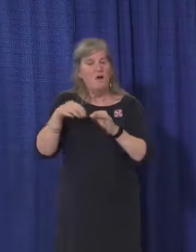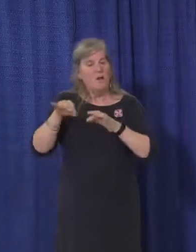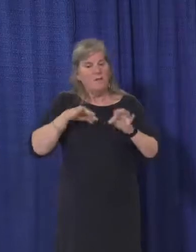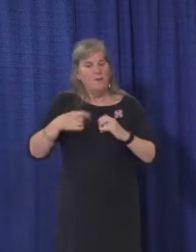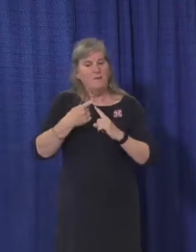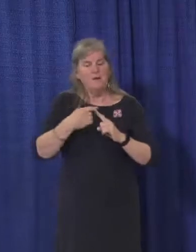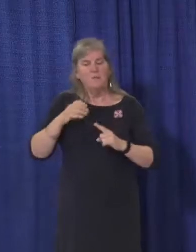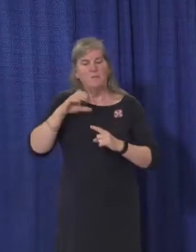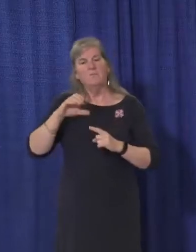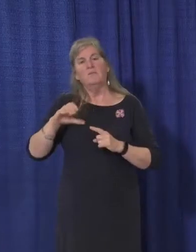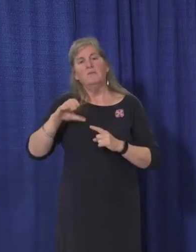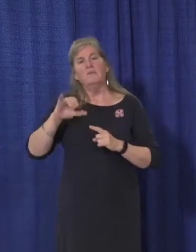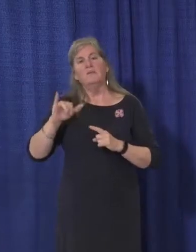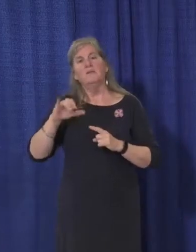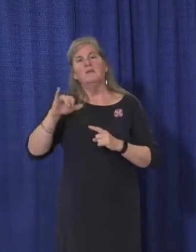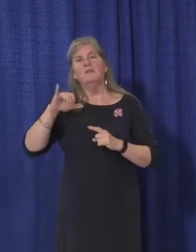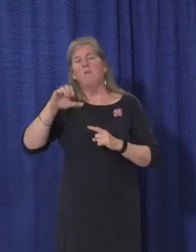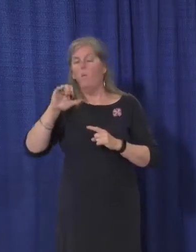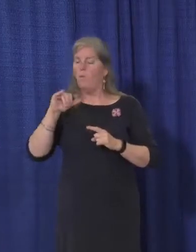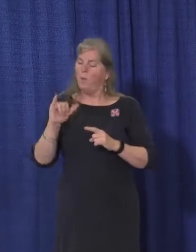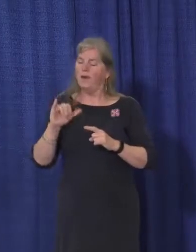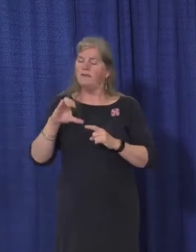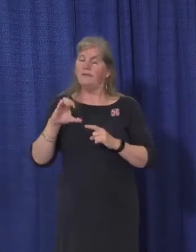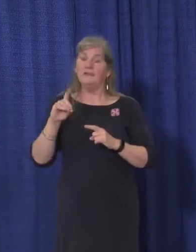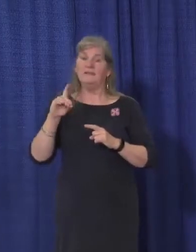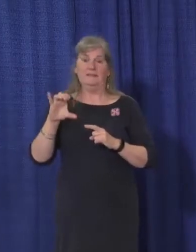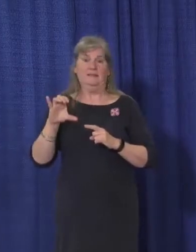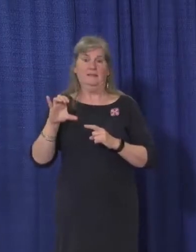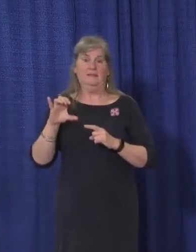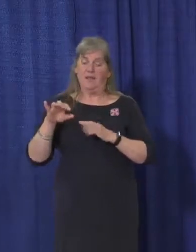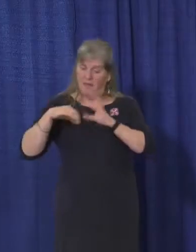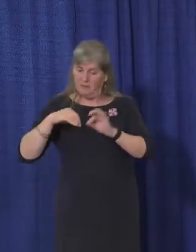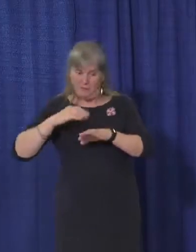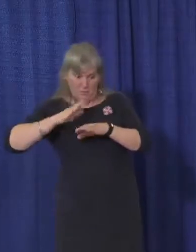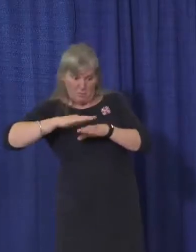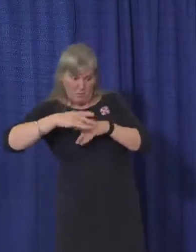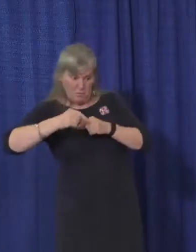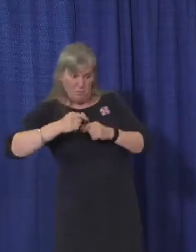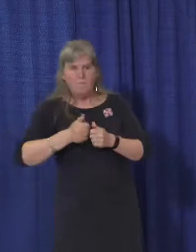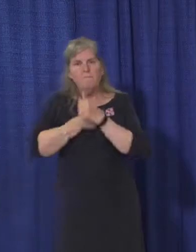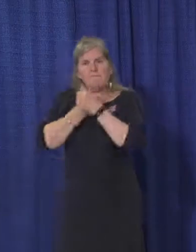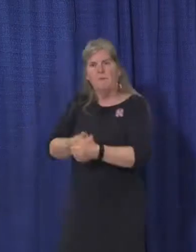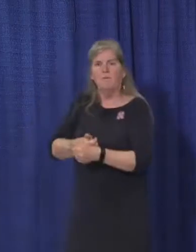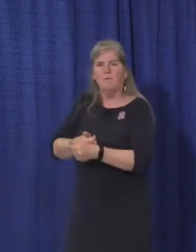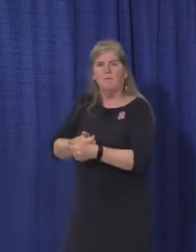instructions of YCDC nurses and take that advice to art --